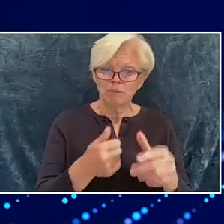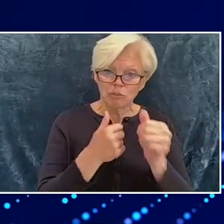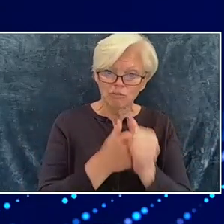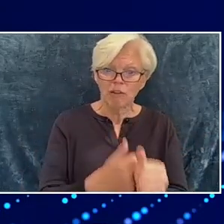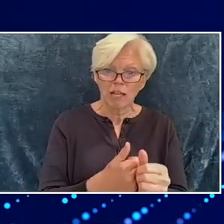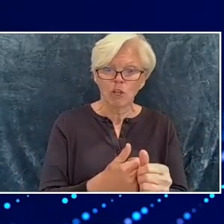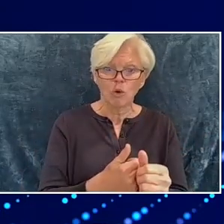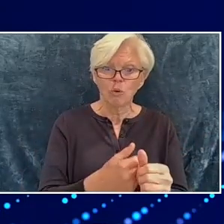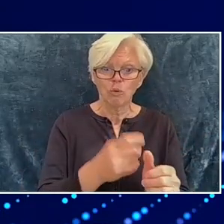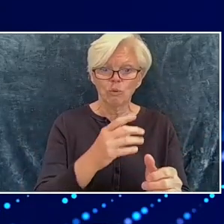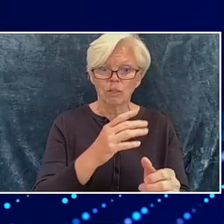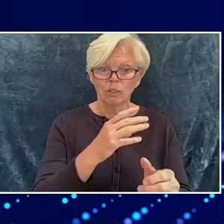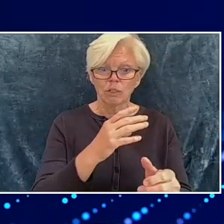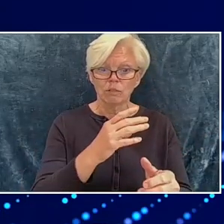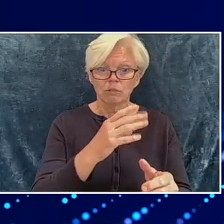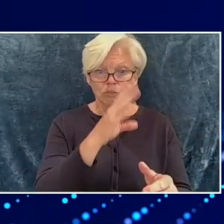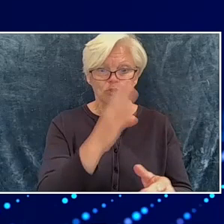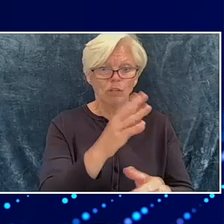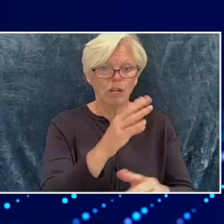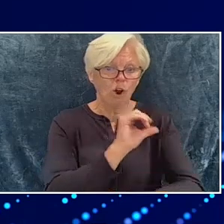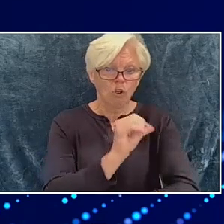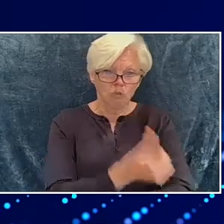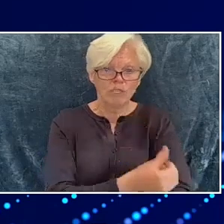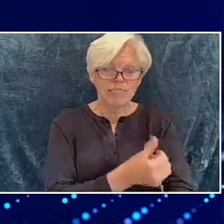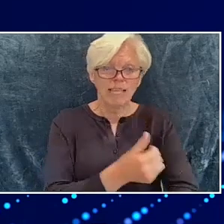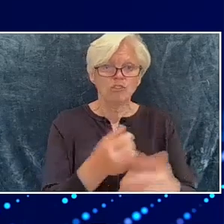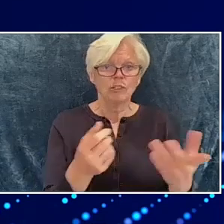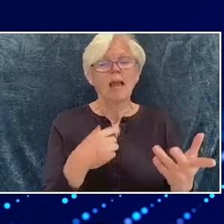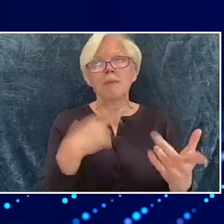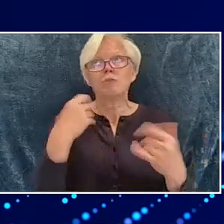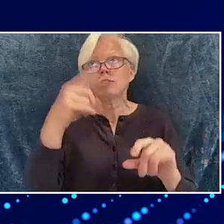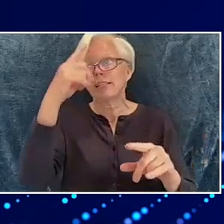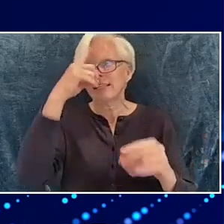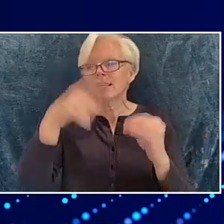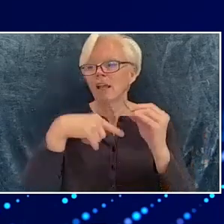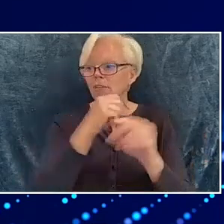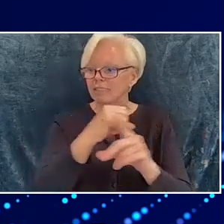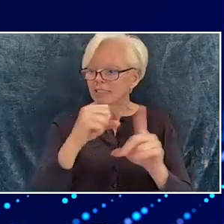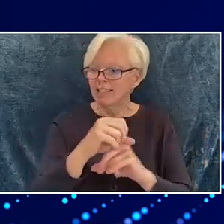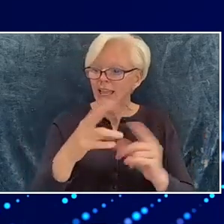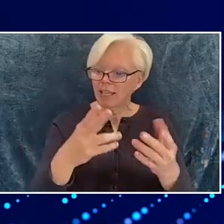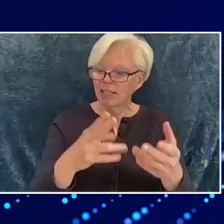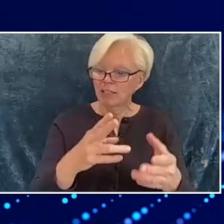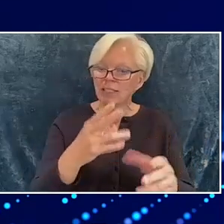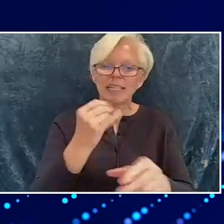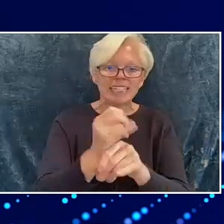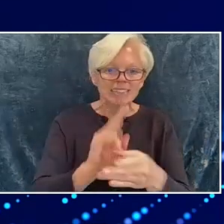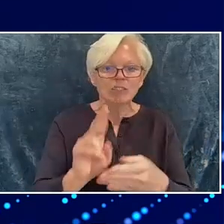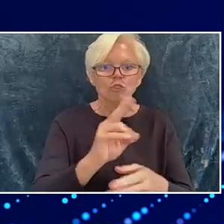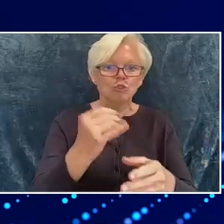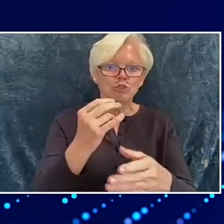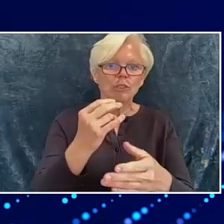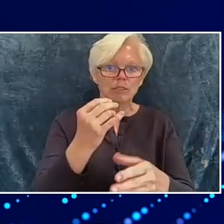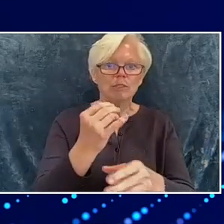I recognize that there are instances where institutions have been enrolling larger number of students in a particular state